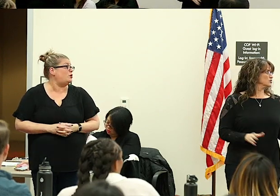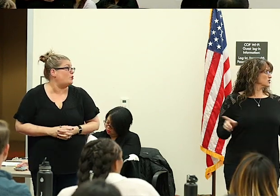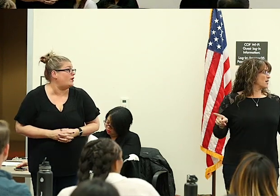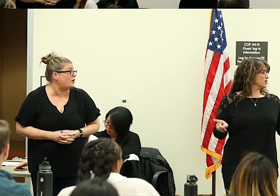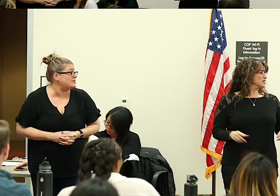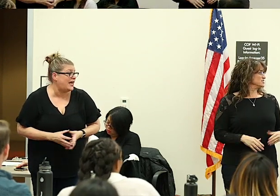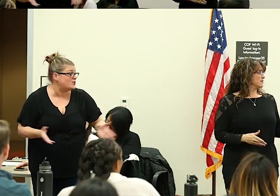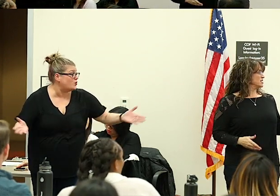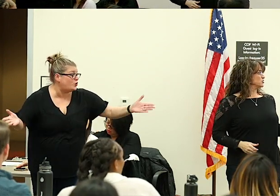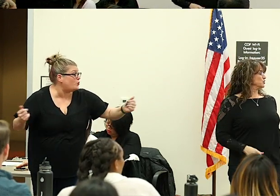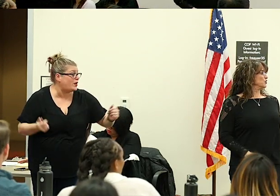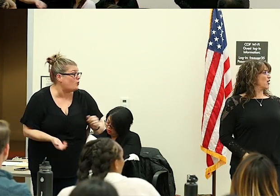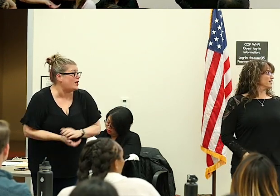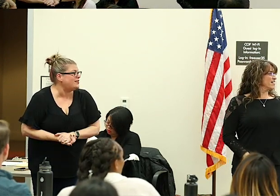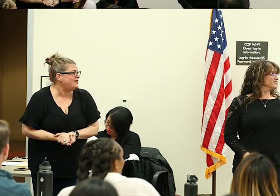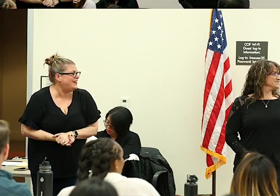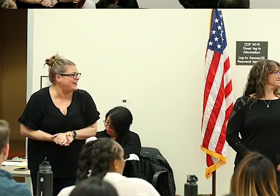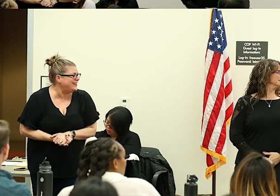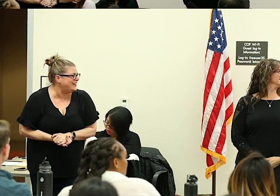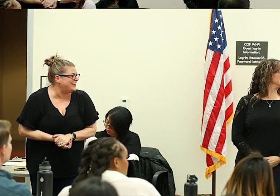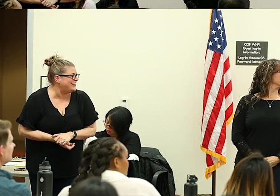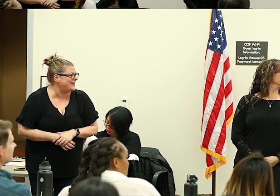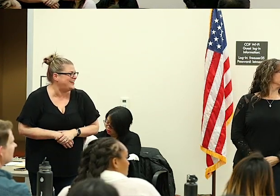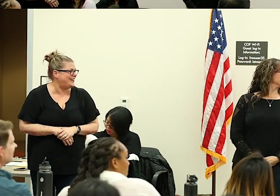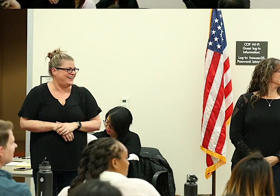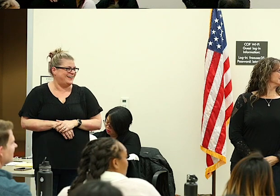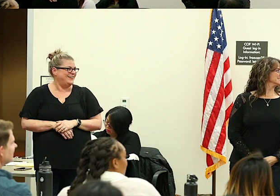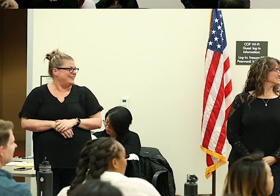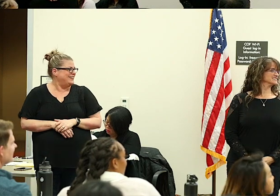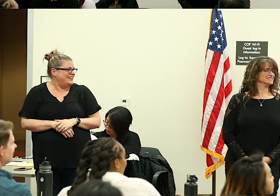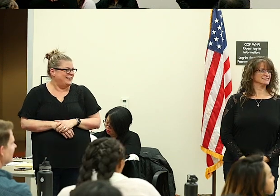[Translator] There's two people who raised their hands, I'm not sure who you are calling on. Oh, go ahead.